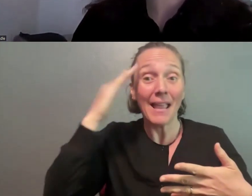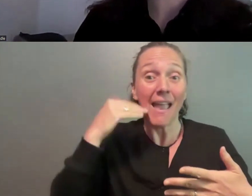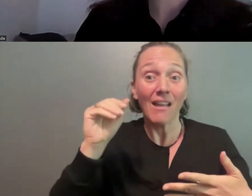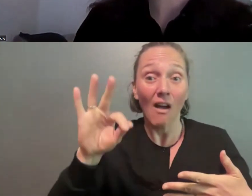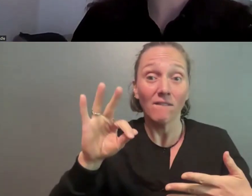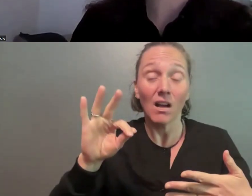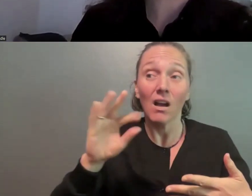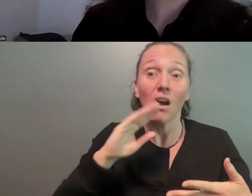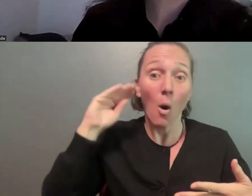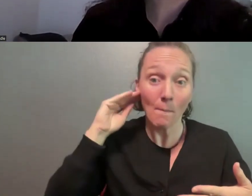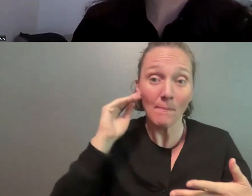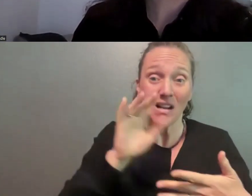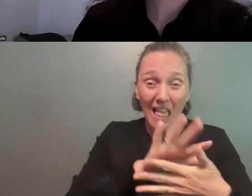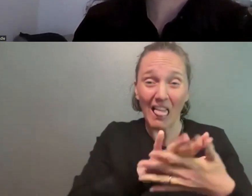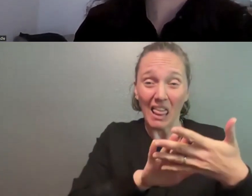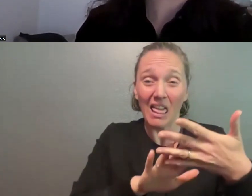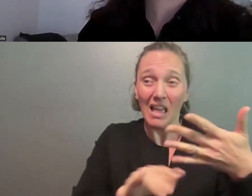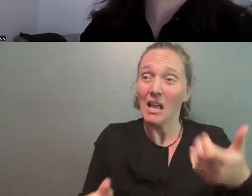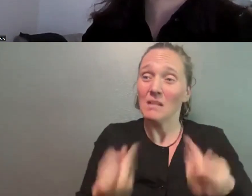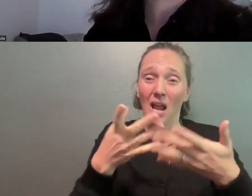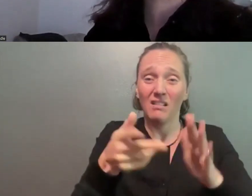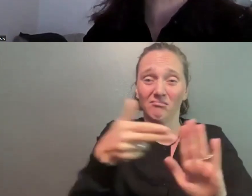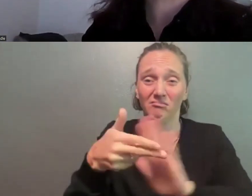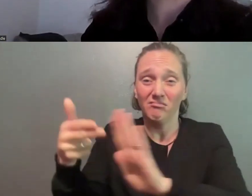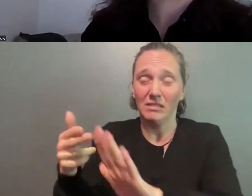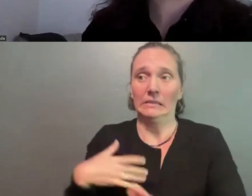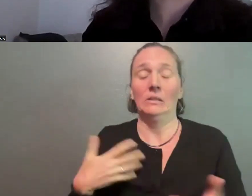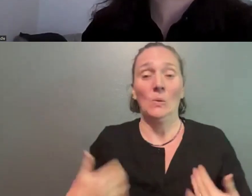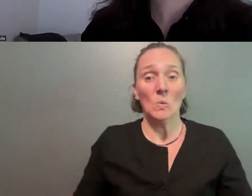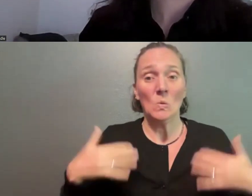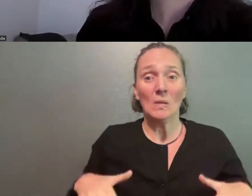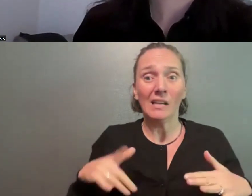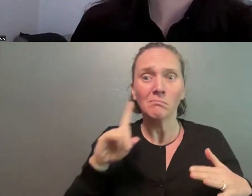It's very disturbing to see the statistical insignificance of our people.